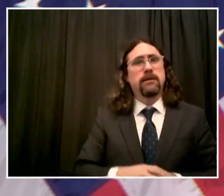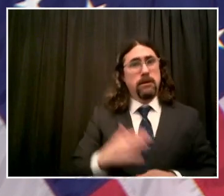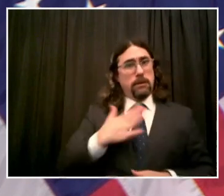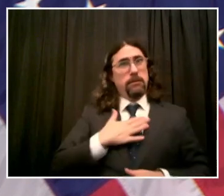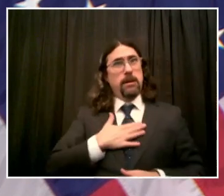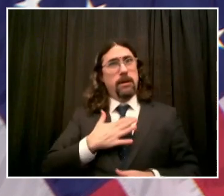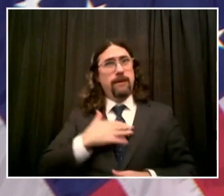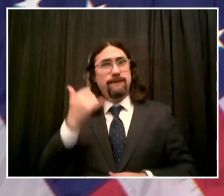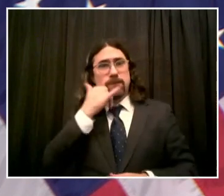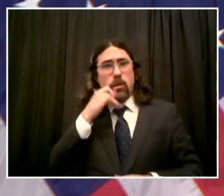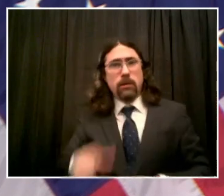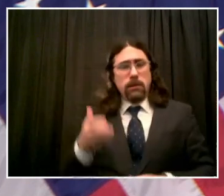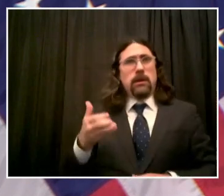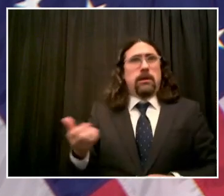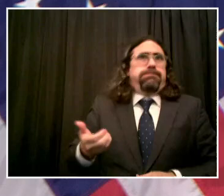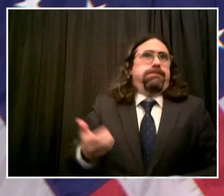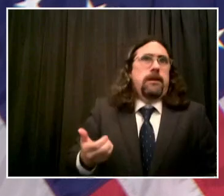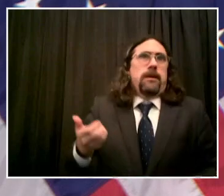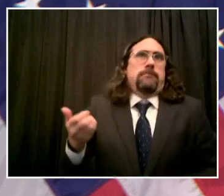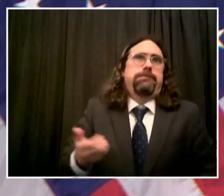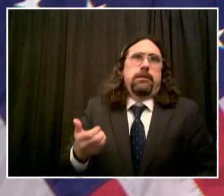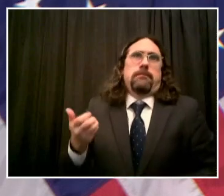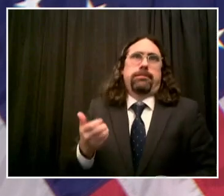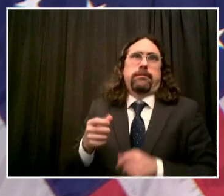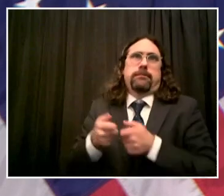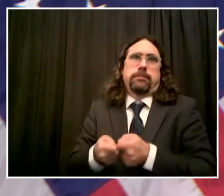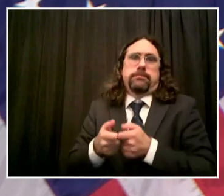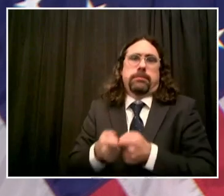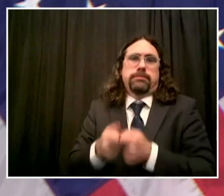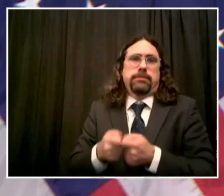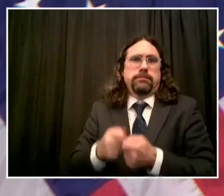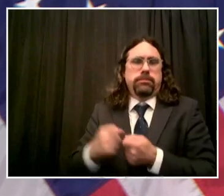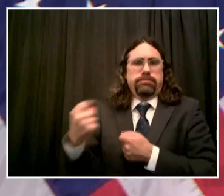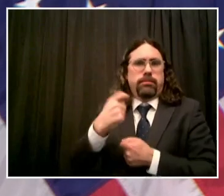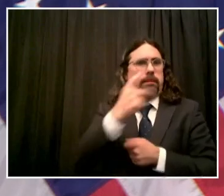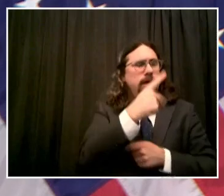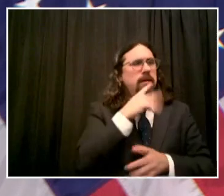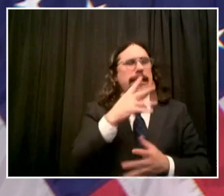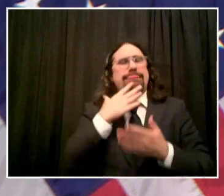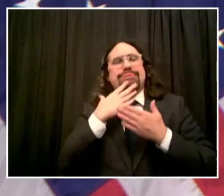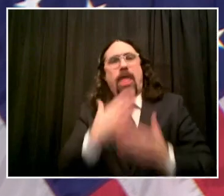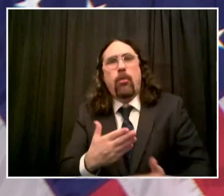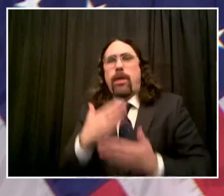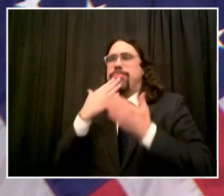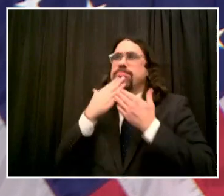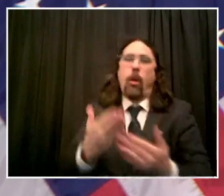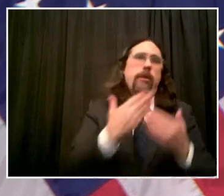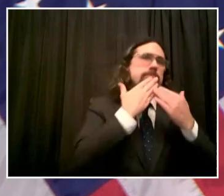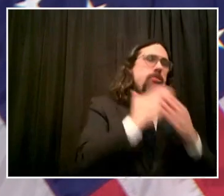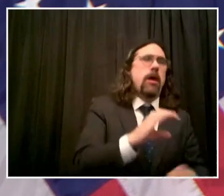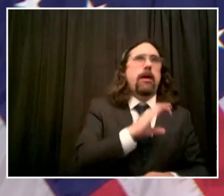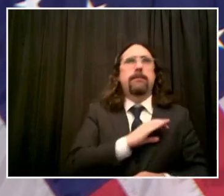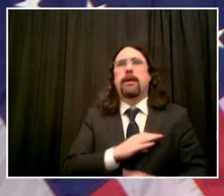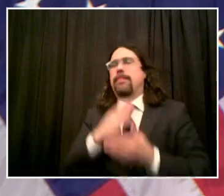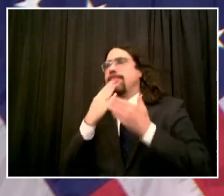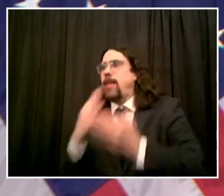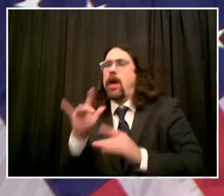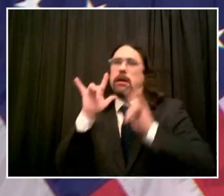LEADERSHIP IS EXPOSED. LEADERS ARE COMING TOGETHER ACROSS THIS CITY WHETHER IT'S PURE VIOLENCE WHETHER IT'S PEOPLE THAT LIVE ON A BLOCK